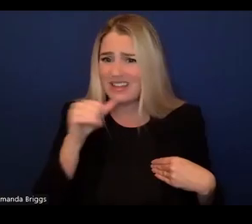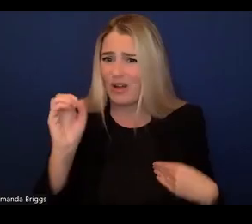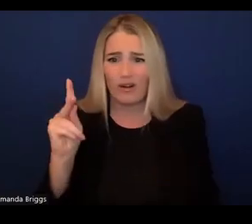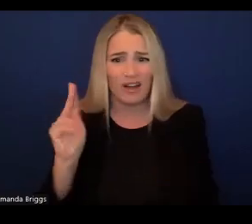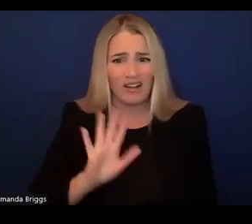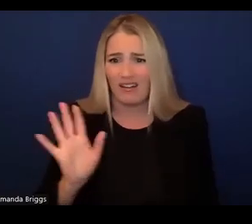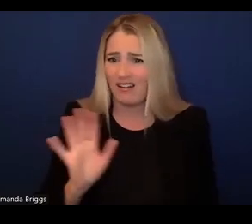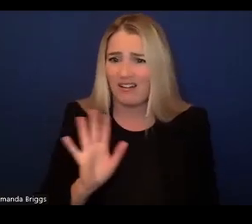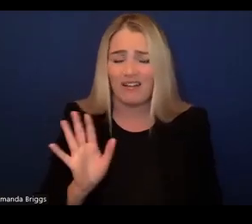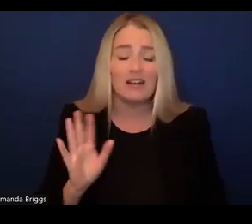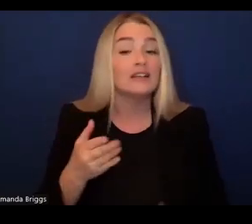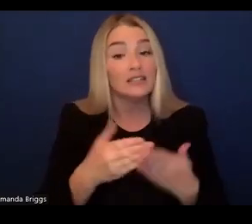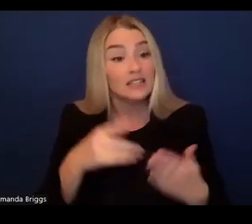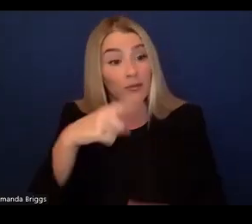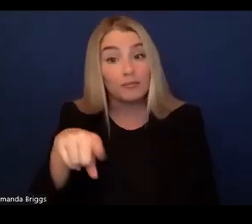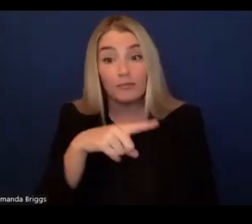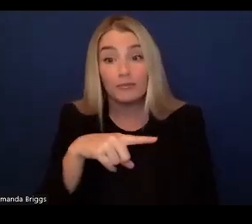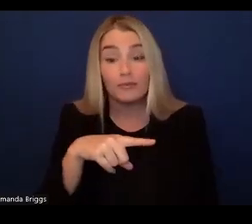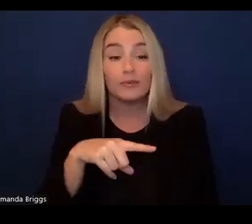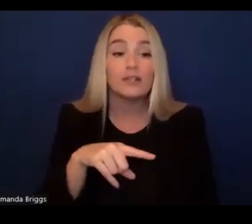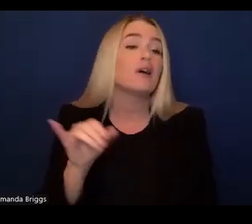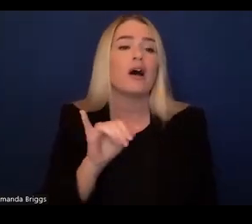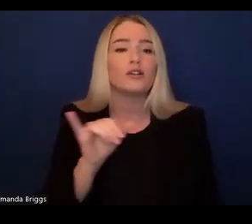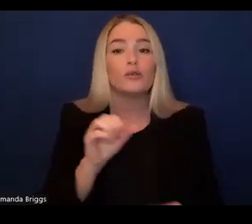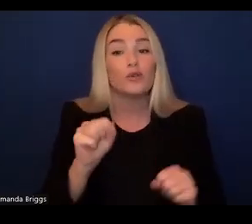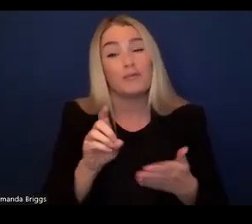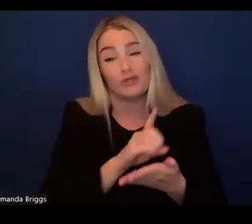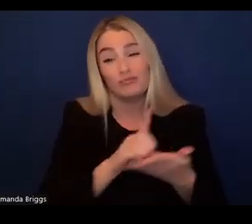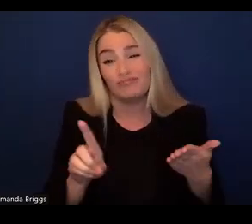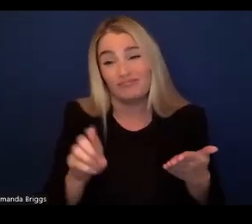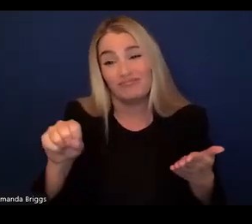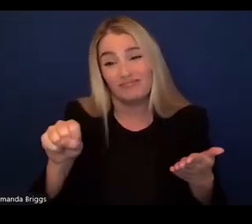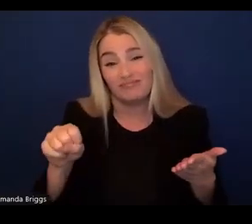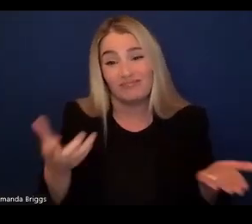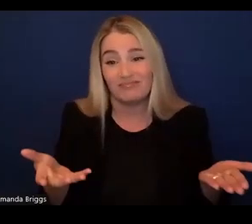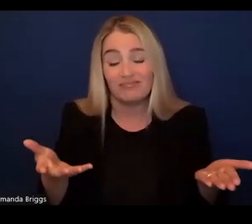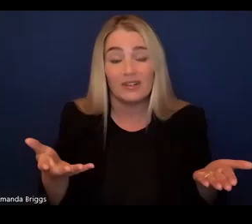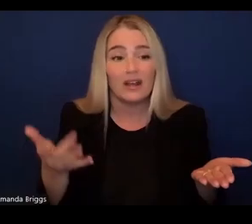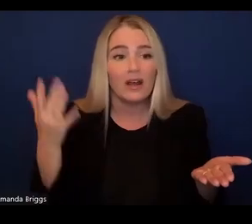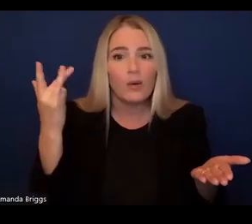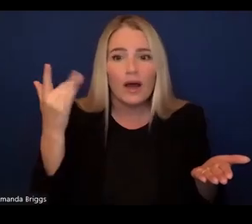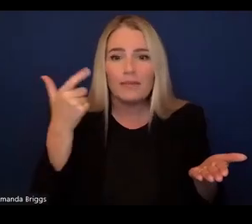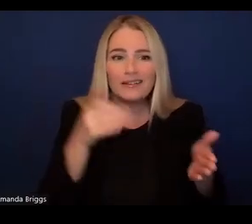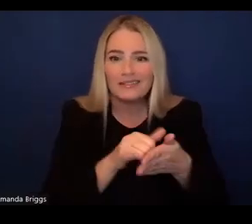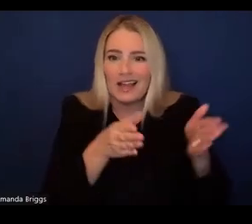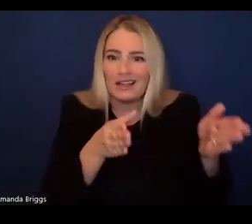Some of these tactics can also be looked at discriminatory. Because the student has a disability.